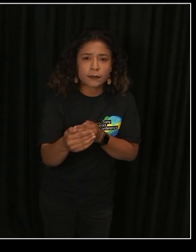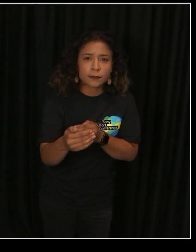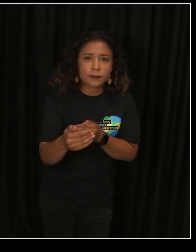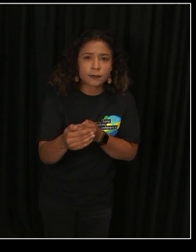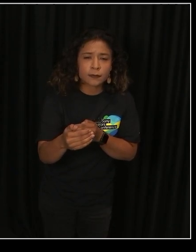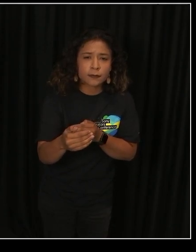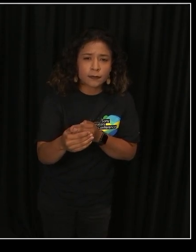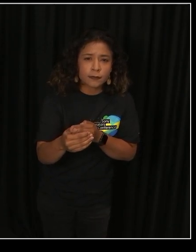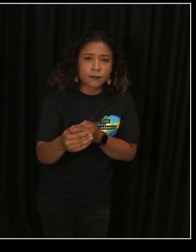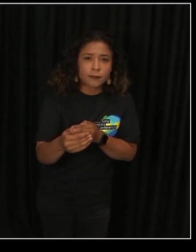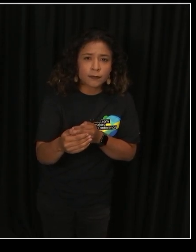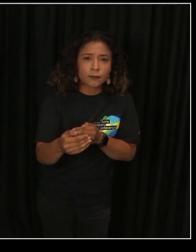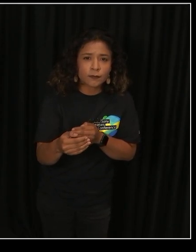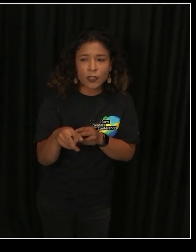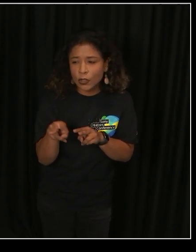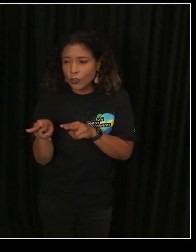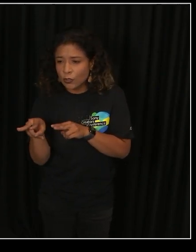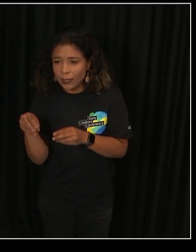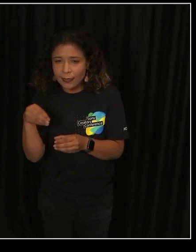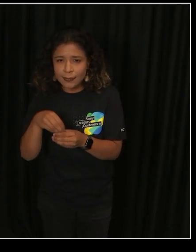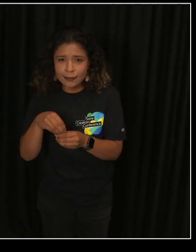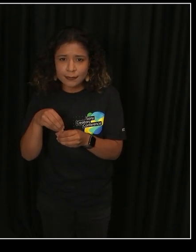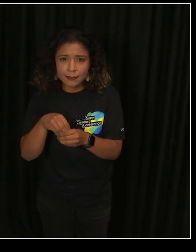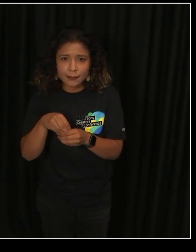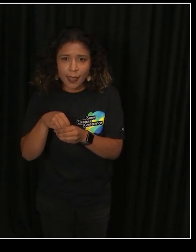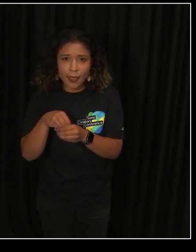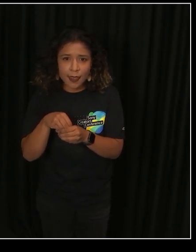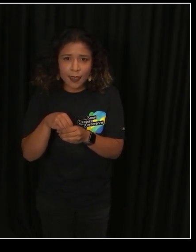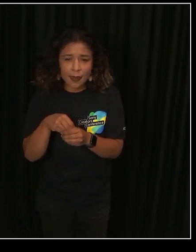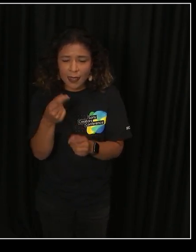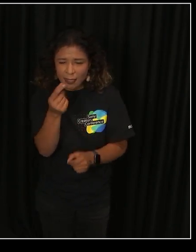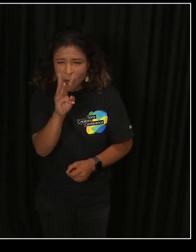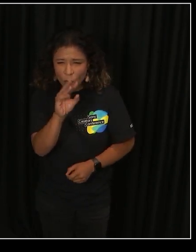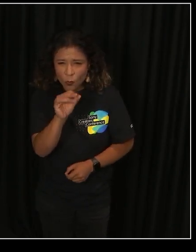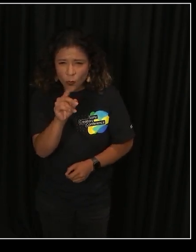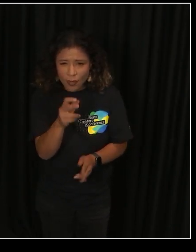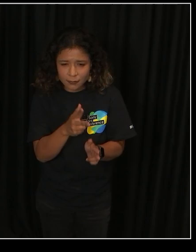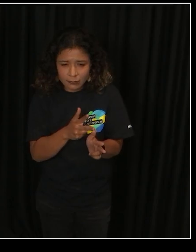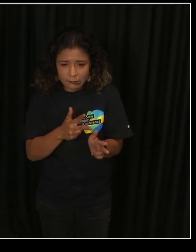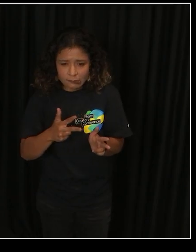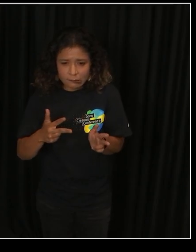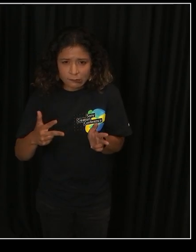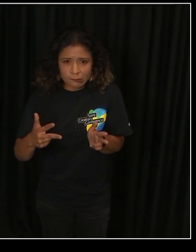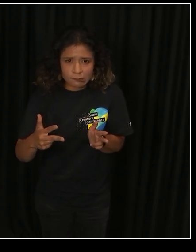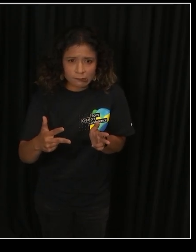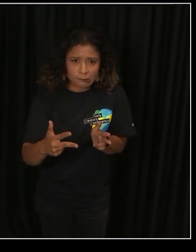look at the inside of Bordeaux. Bordeaux runs it a little bit wide there as Ryu has got himself up in third position then,